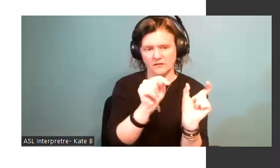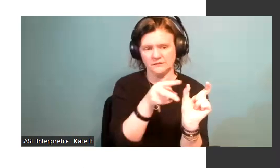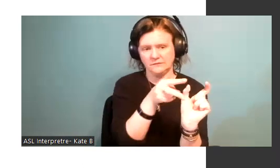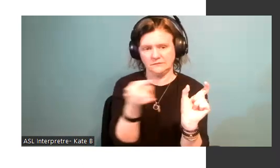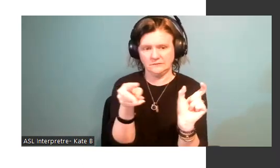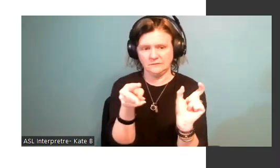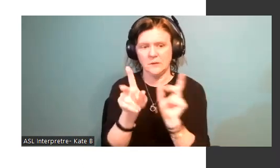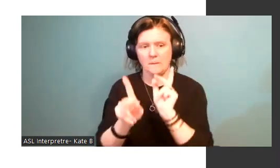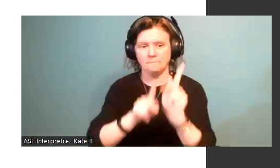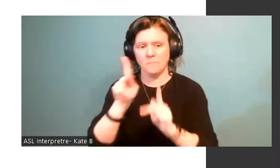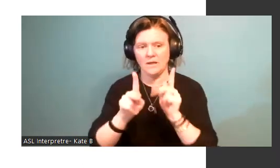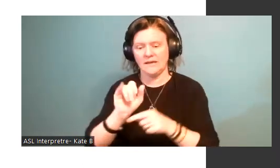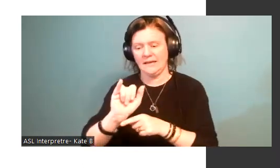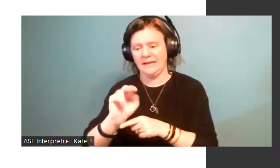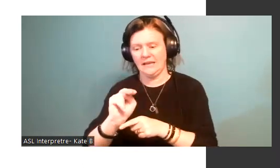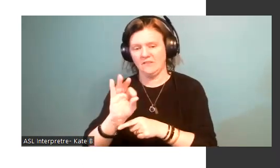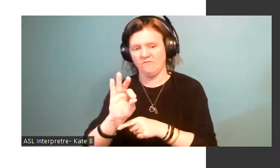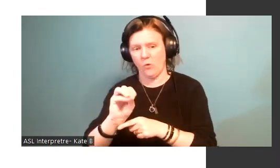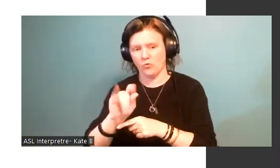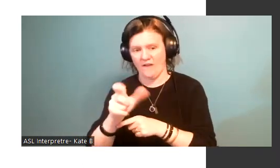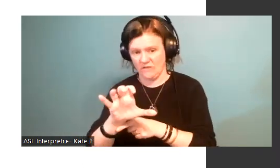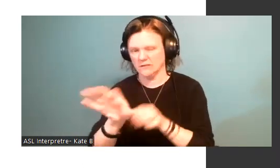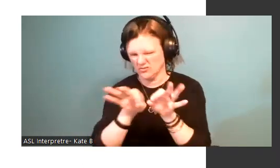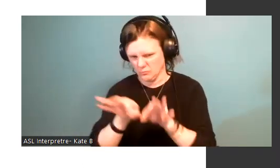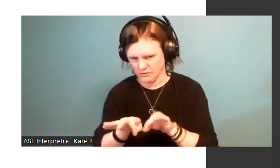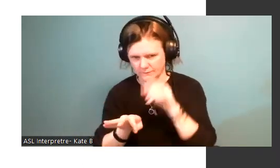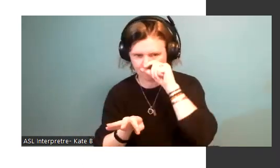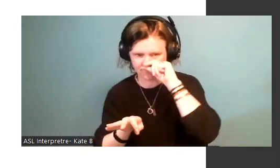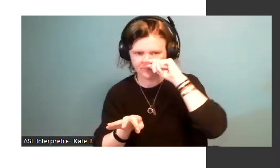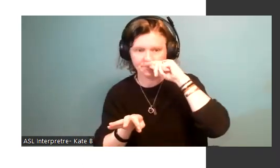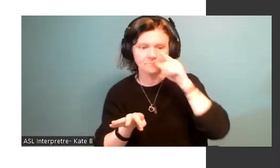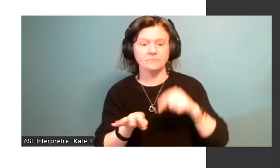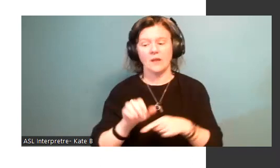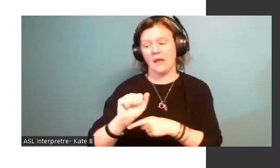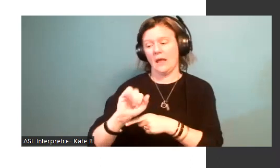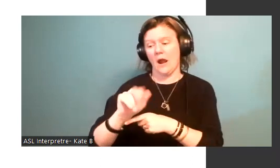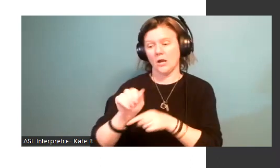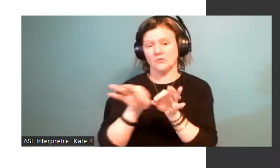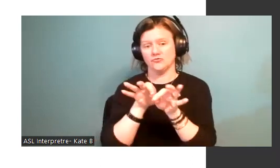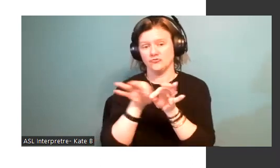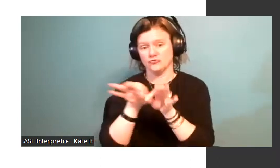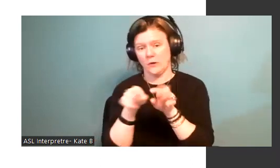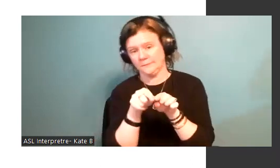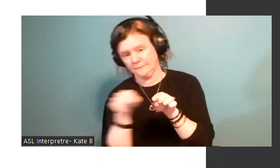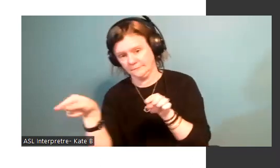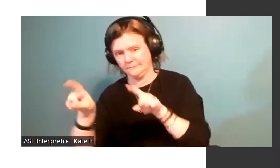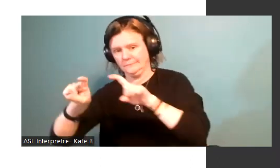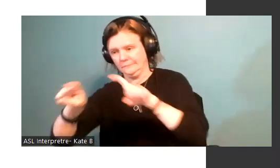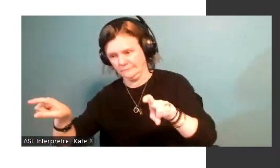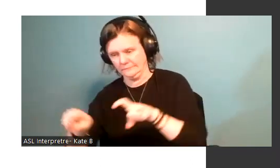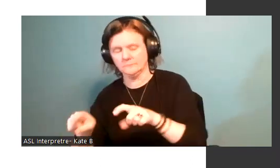or error suggestions. For example, our first one